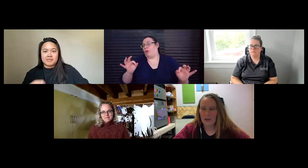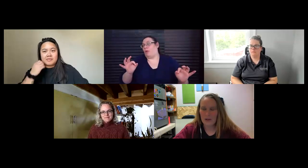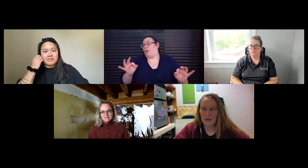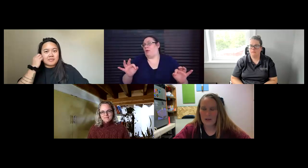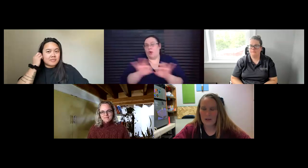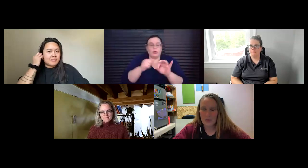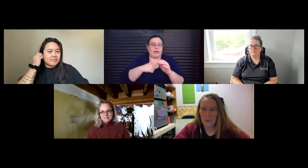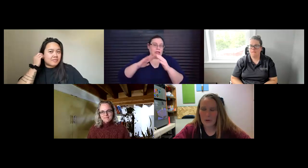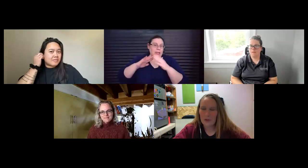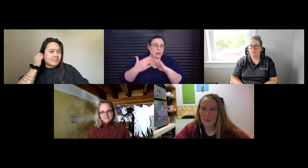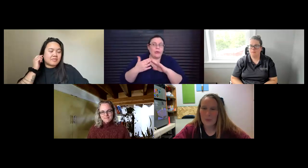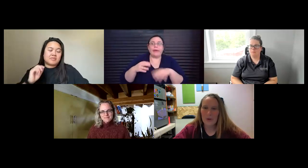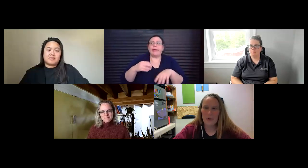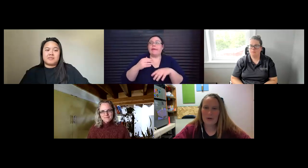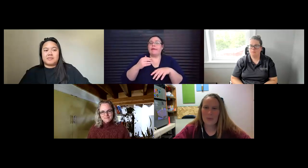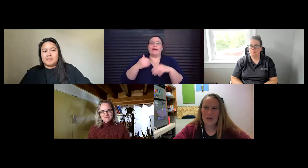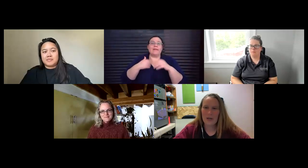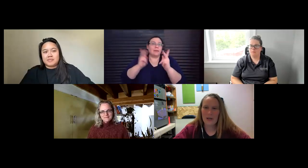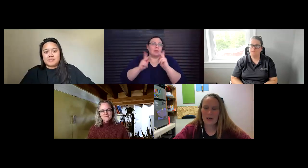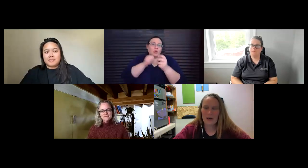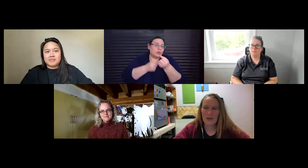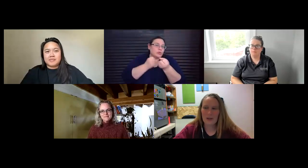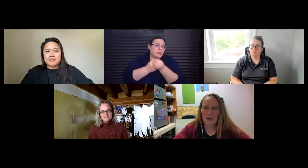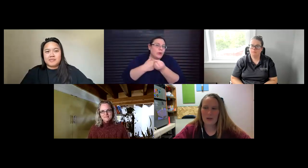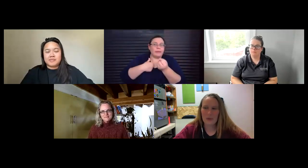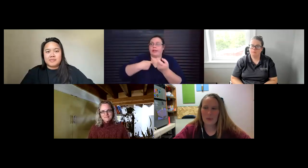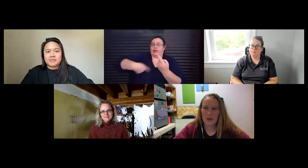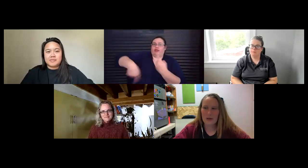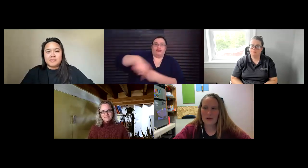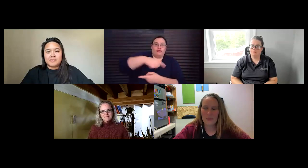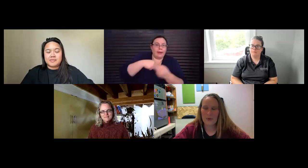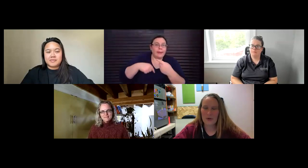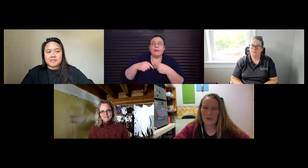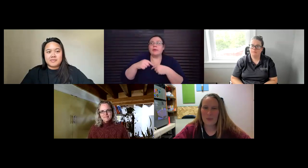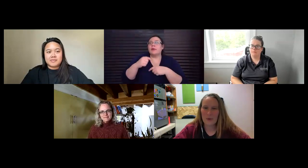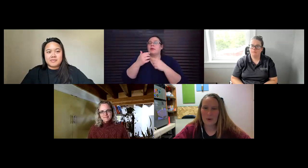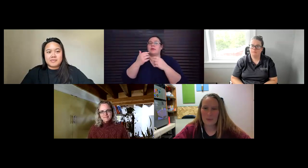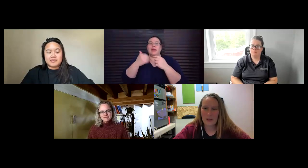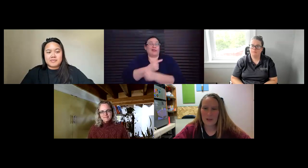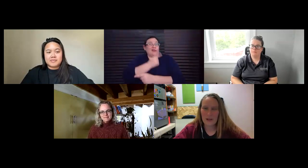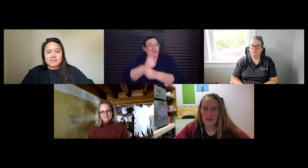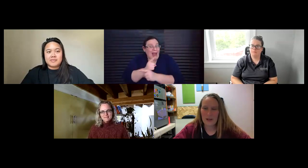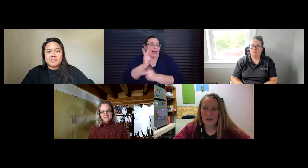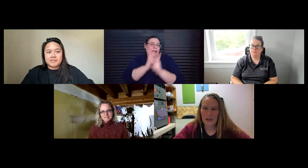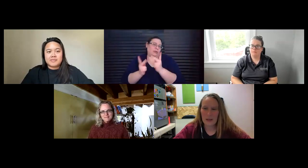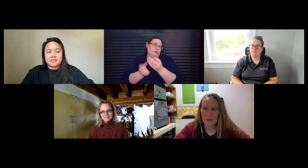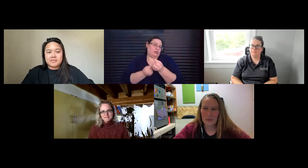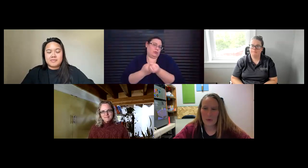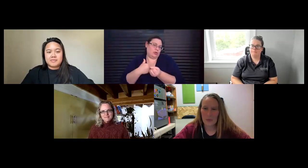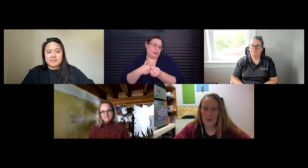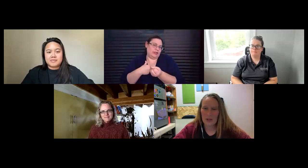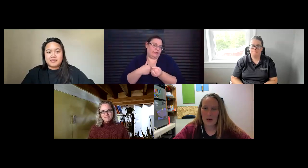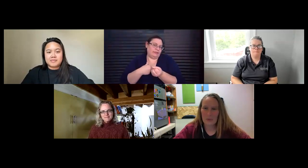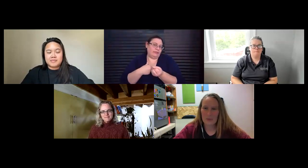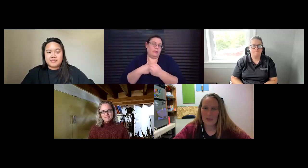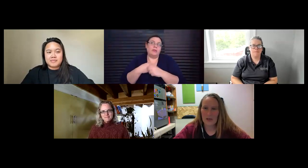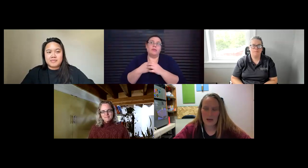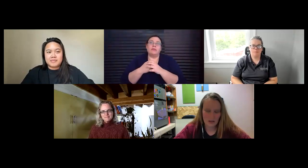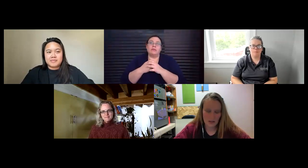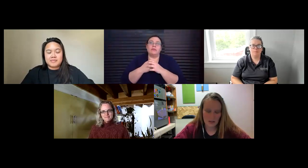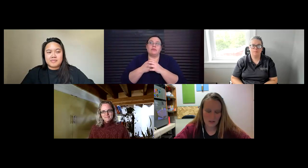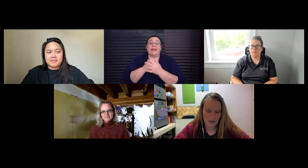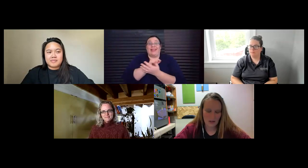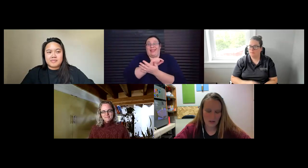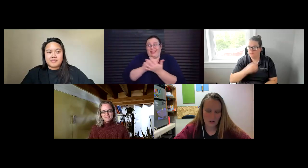Having supportive people around me and having the right supportive people around me really helped me.